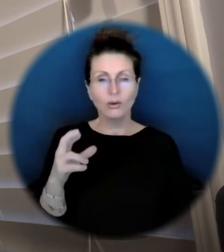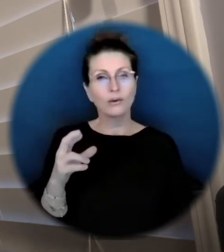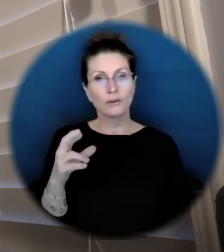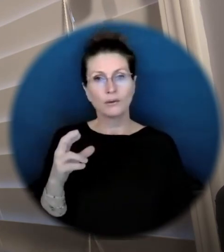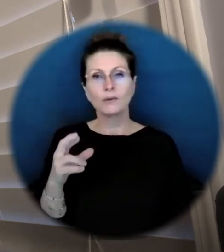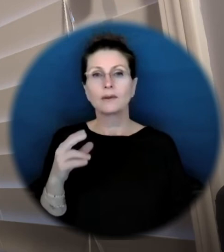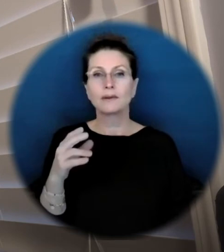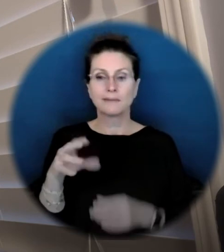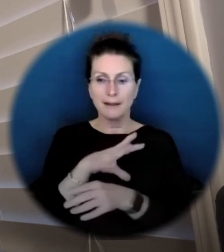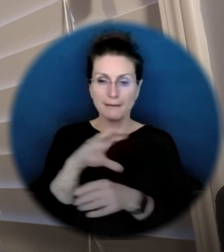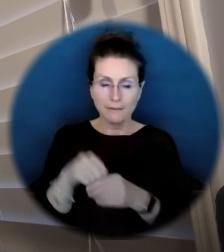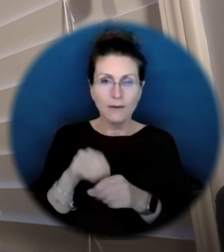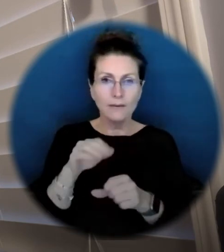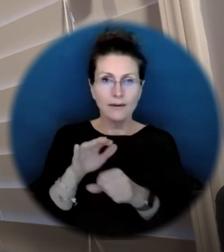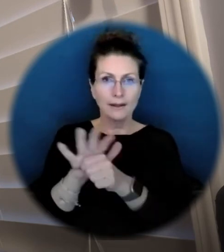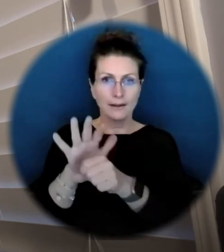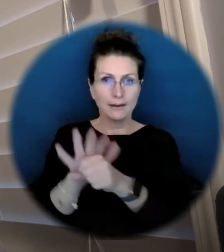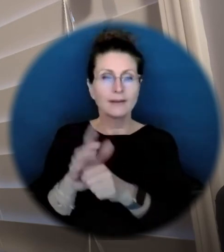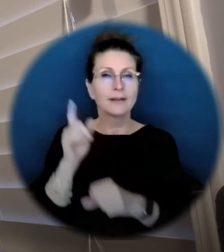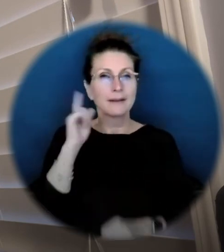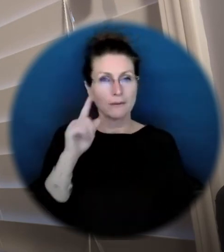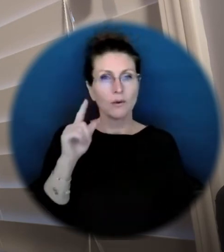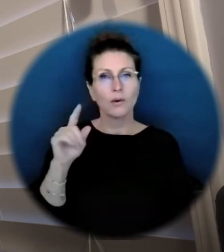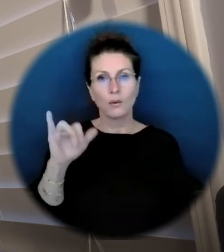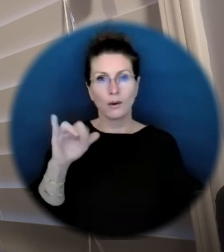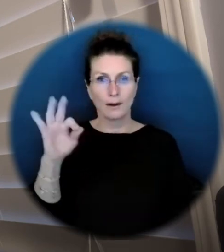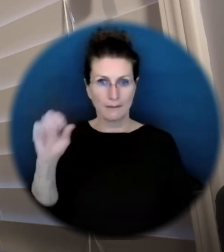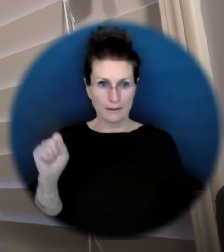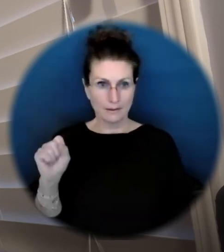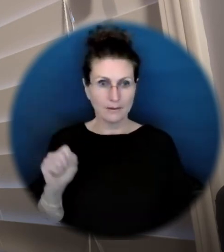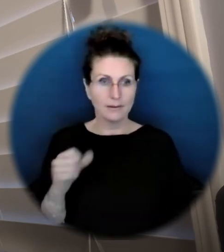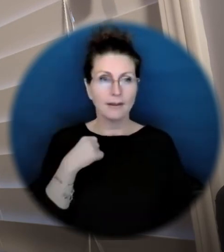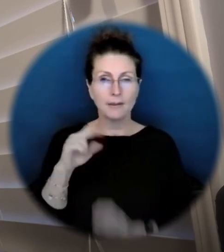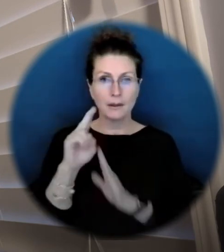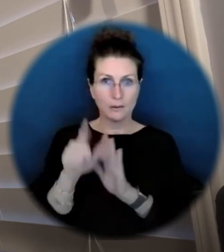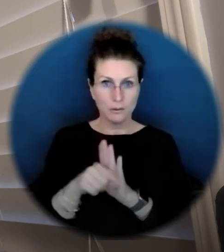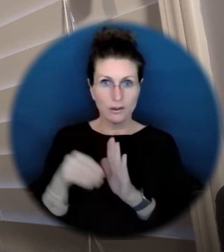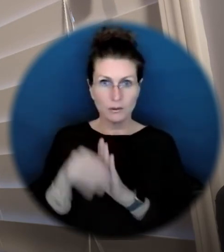of York Federation of Students. The undergraduate students union at York University.